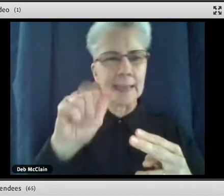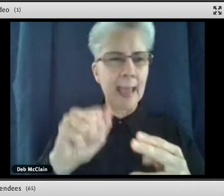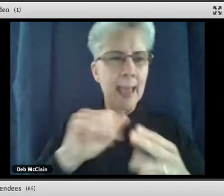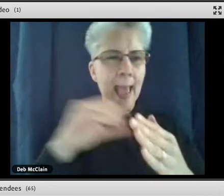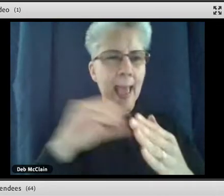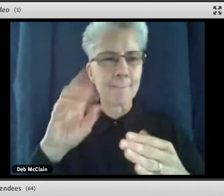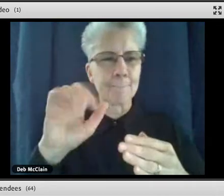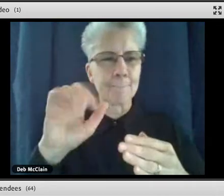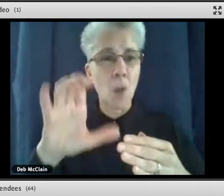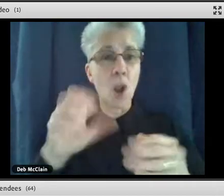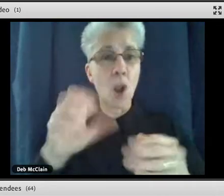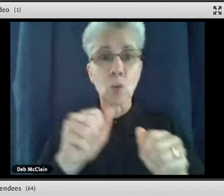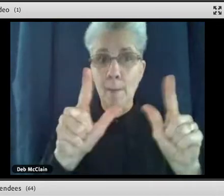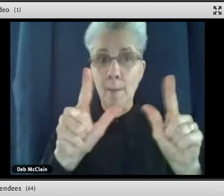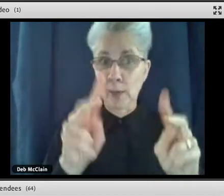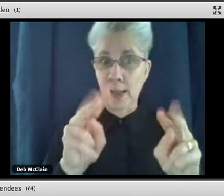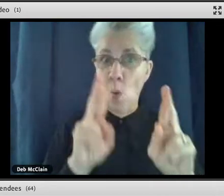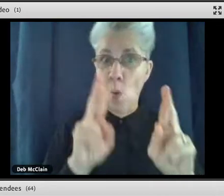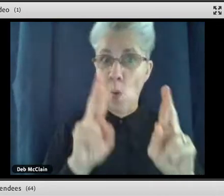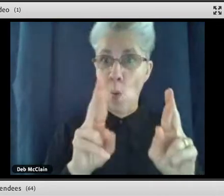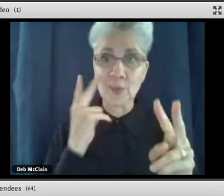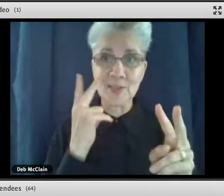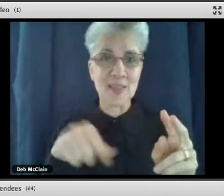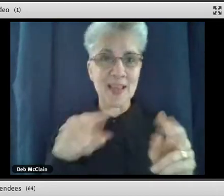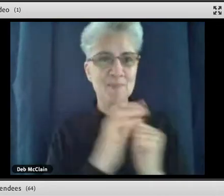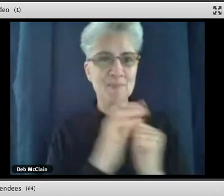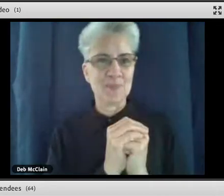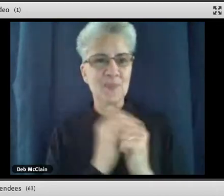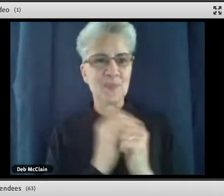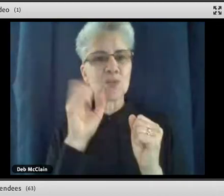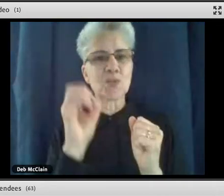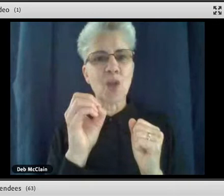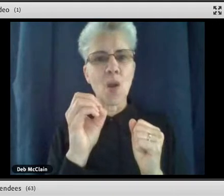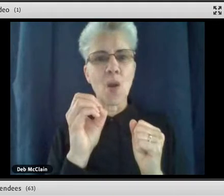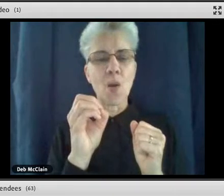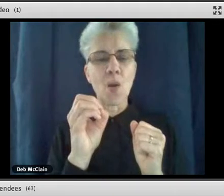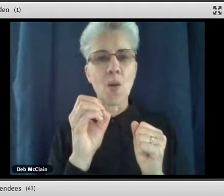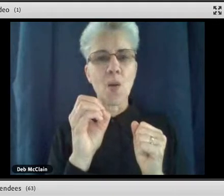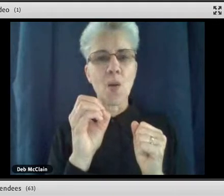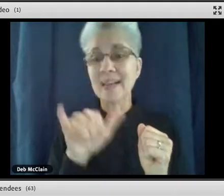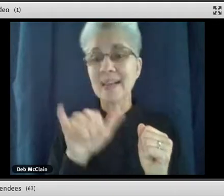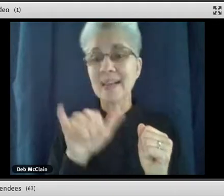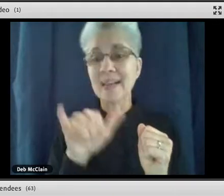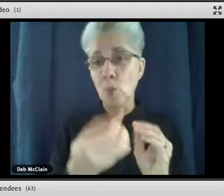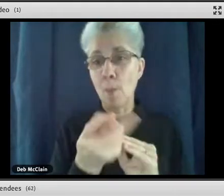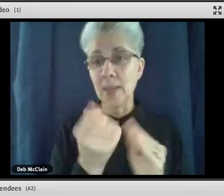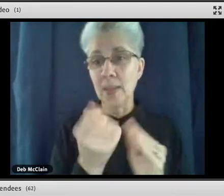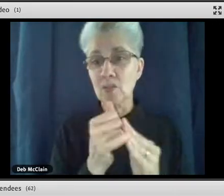Let's talk about personal names in RDA and MARC webinar. Hopefully I'll see you then.